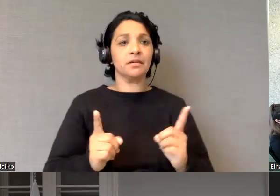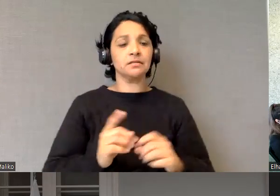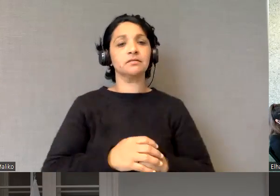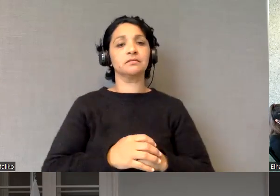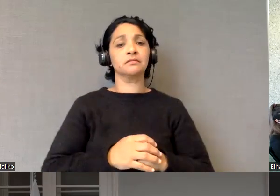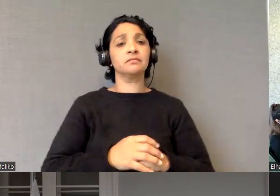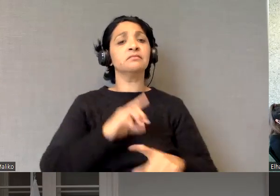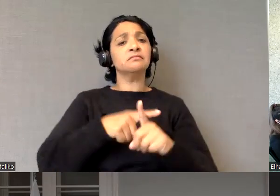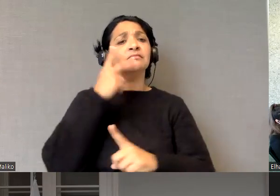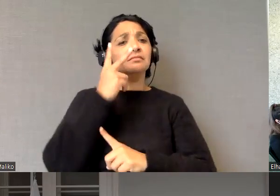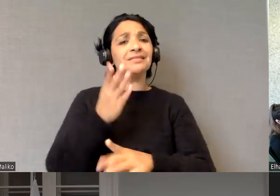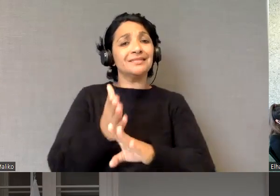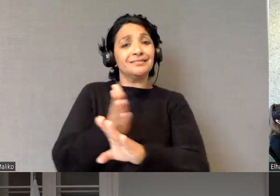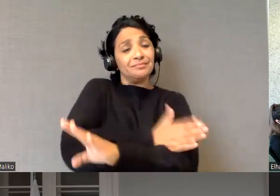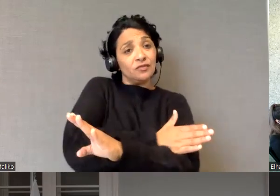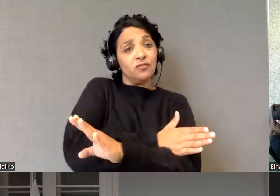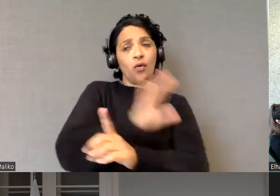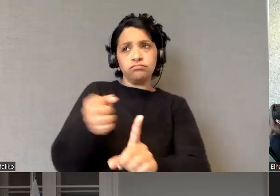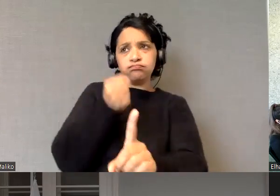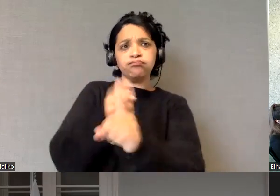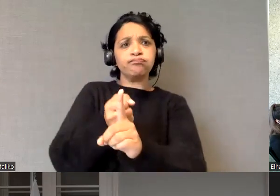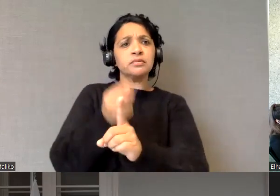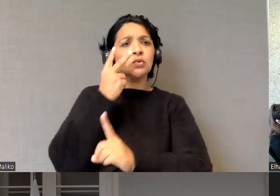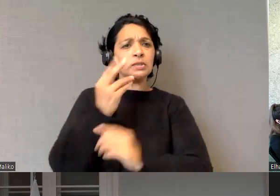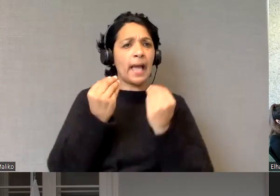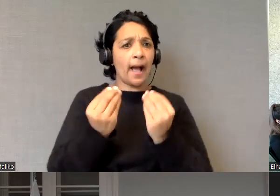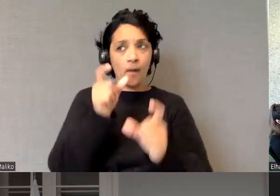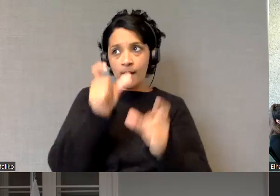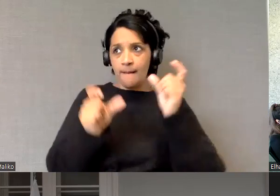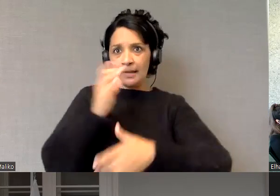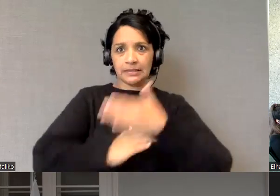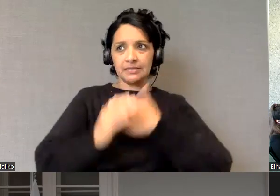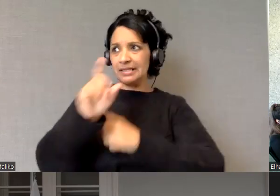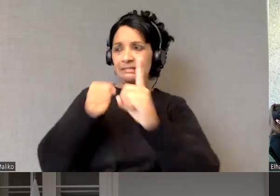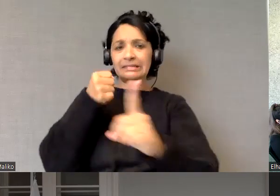This is to determine the impact of those operations on persons with disabilities in order to better